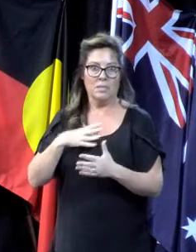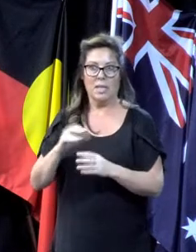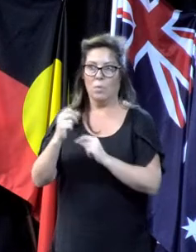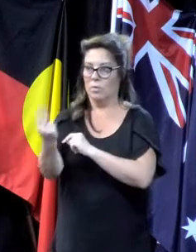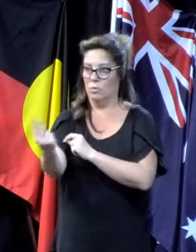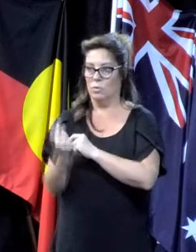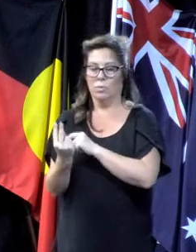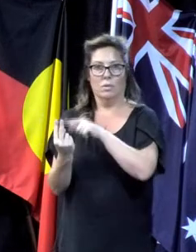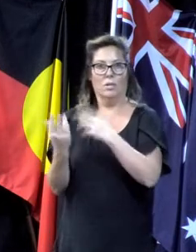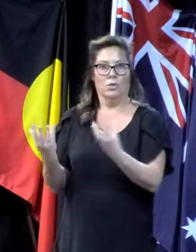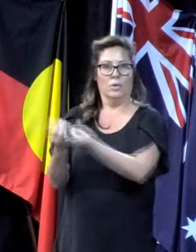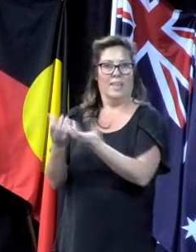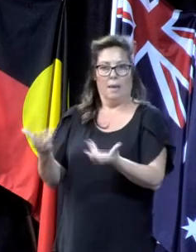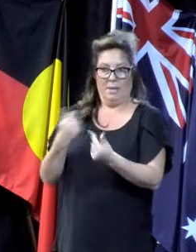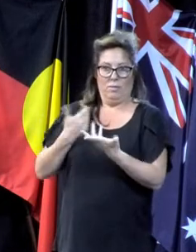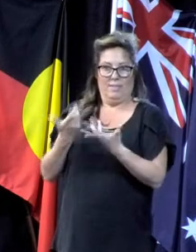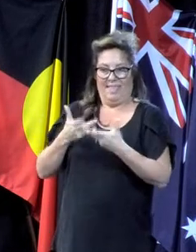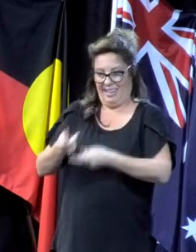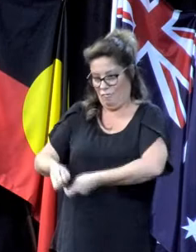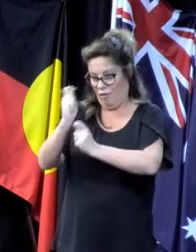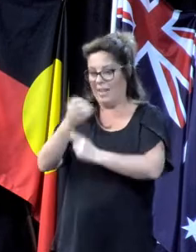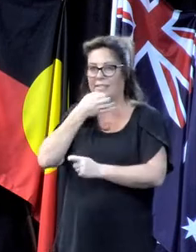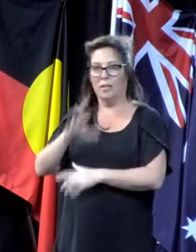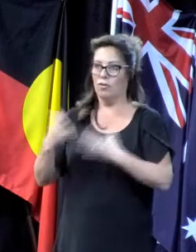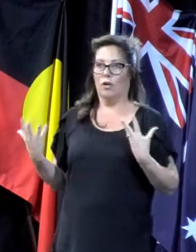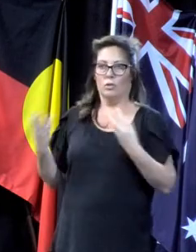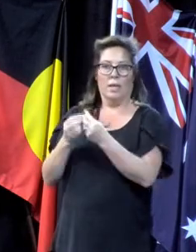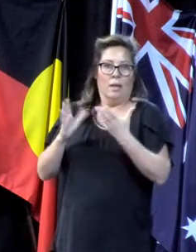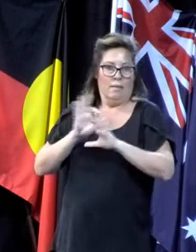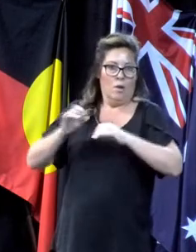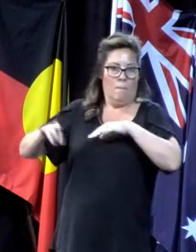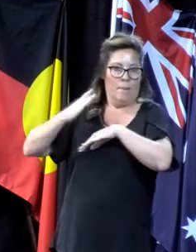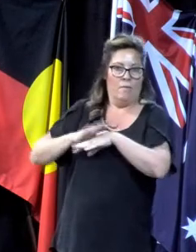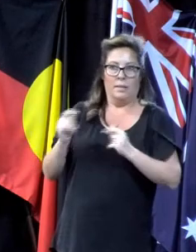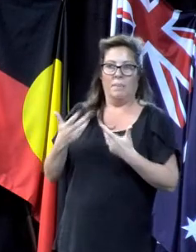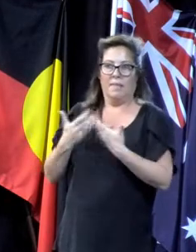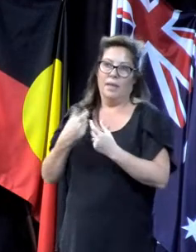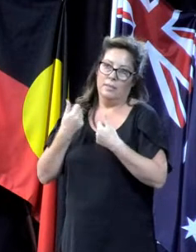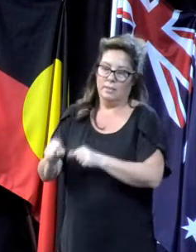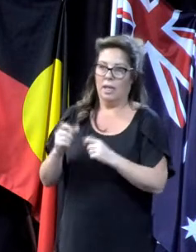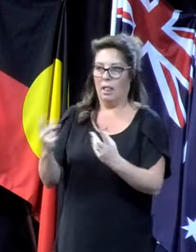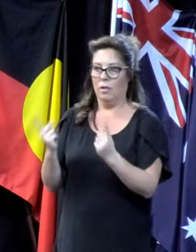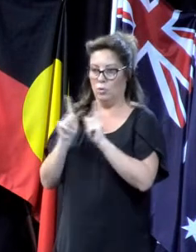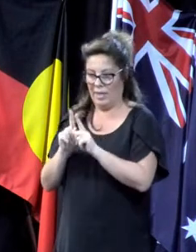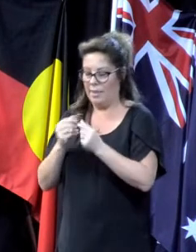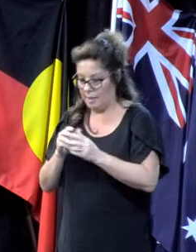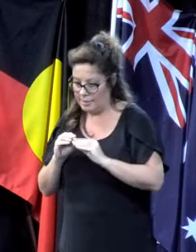they’re parenting together, yes. DR MELLIFONT: Mr Dale. Very similar as well as what Pam was saying.